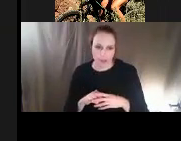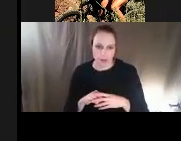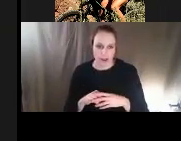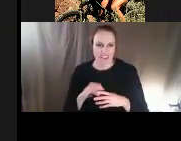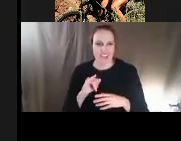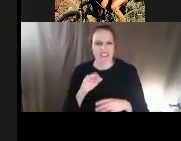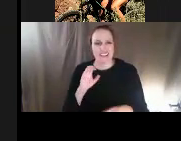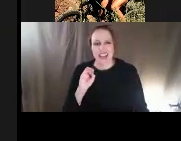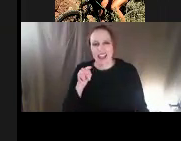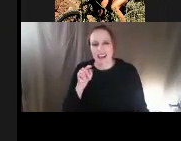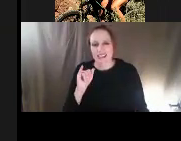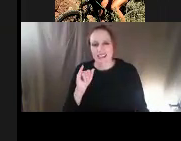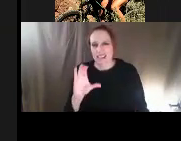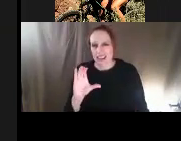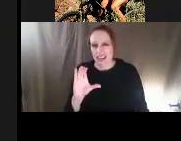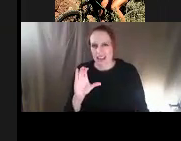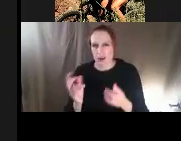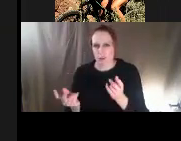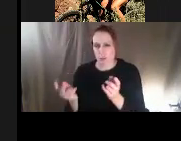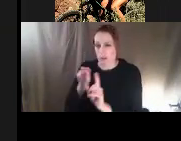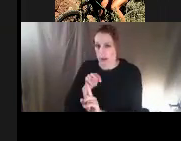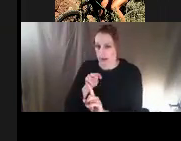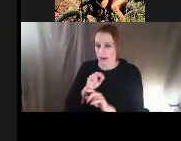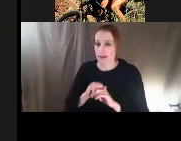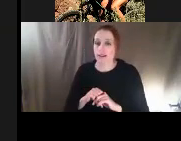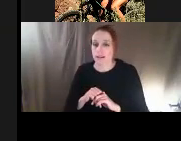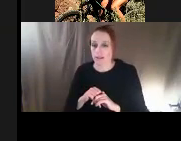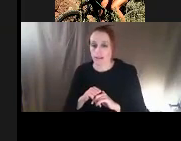And it's a viewpoint of the person saying it, it